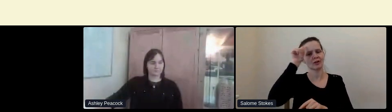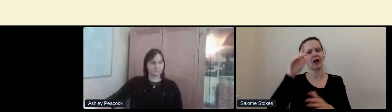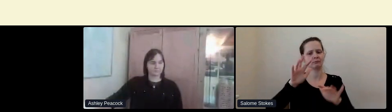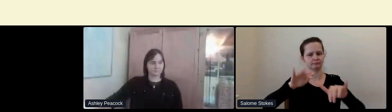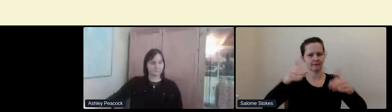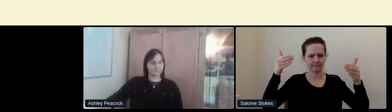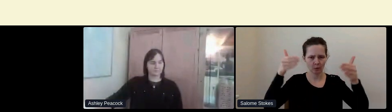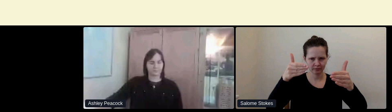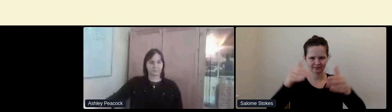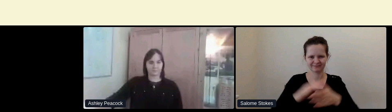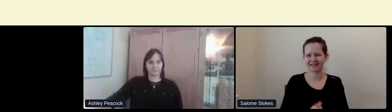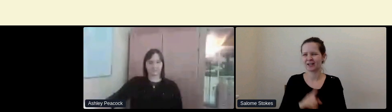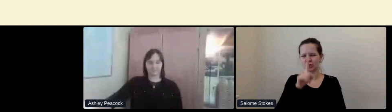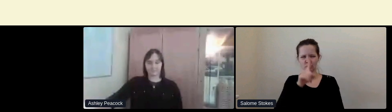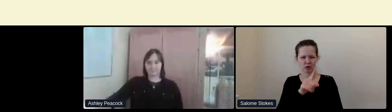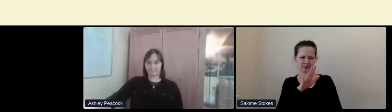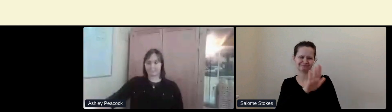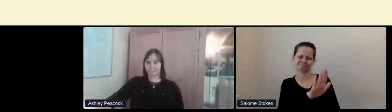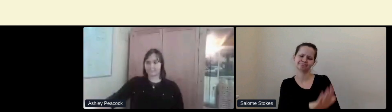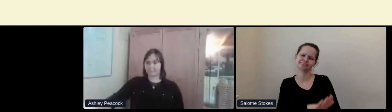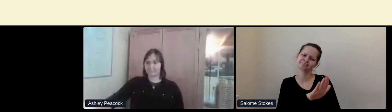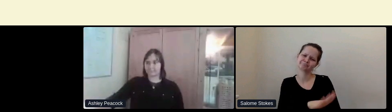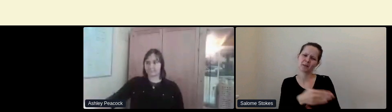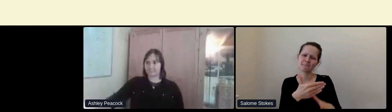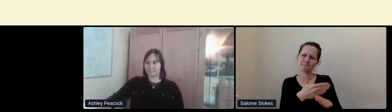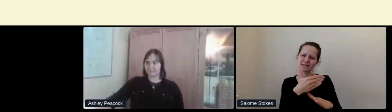really nice, they can see I'm busy but they ask me if I want a cup of coffee,